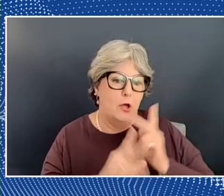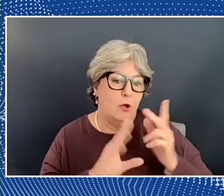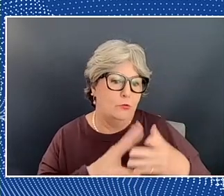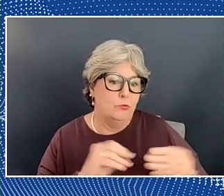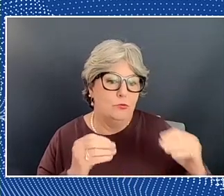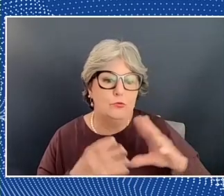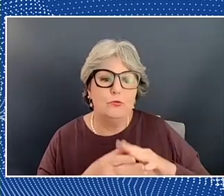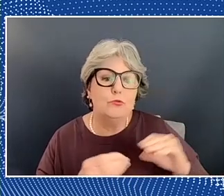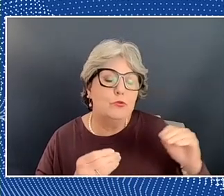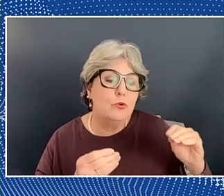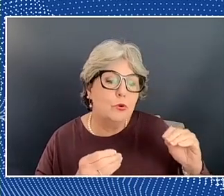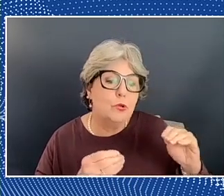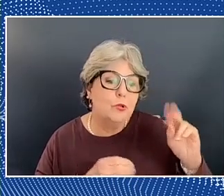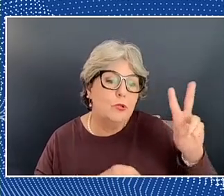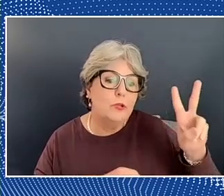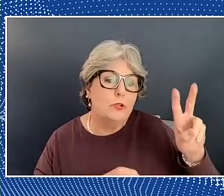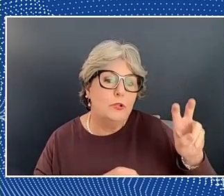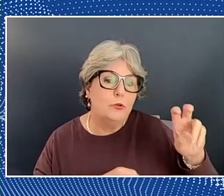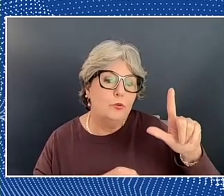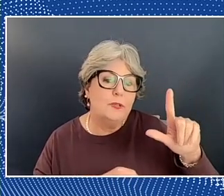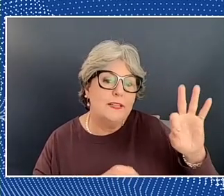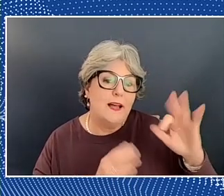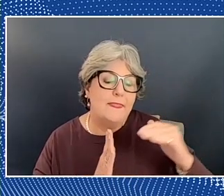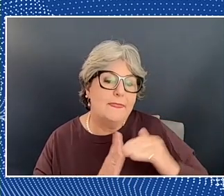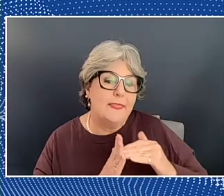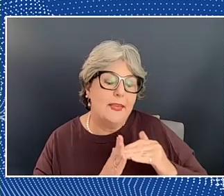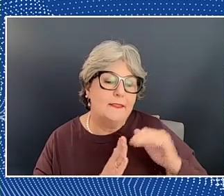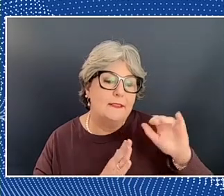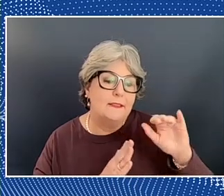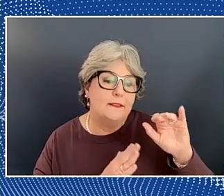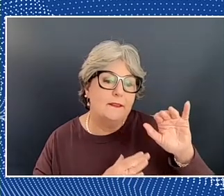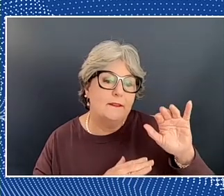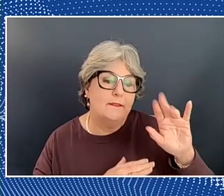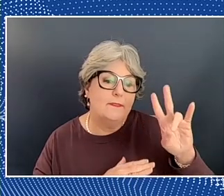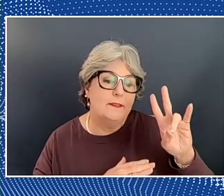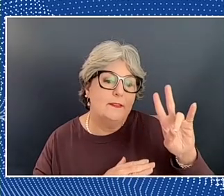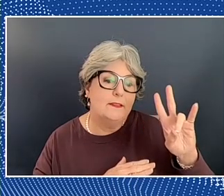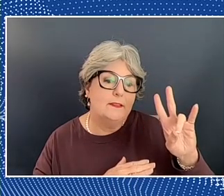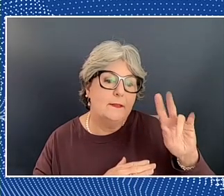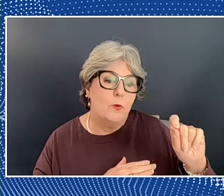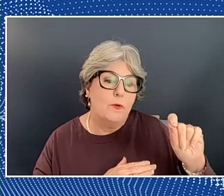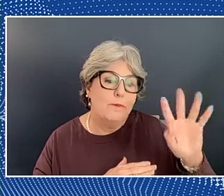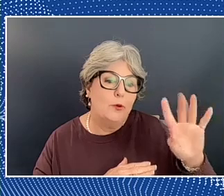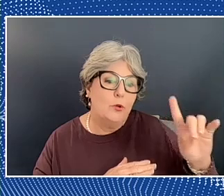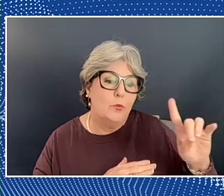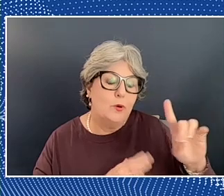$229,756.41 in student loan debt.